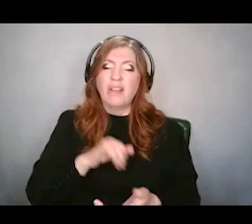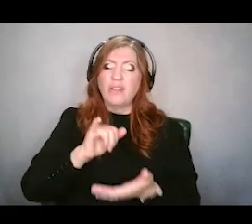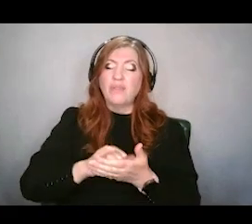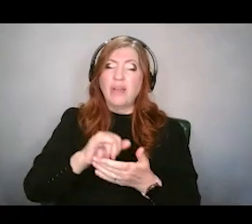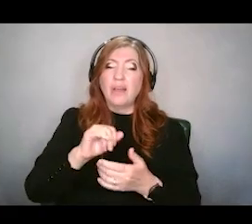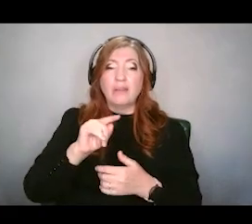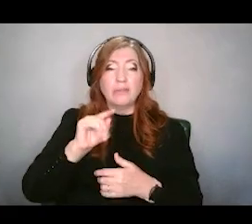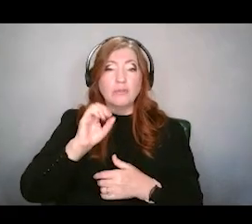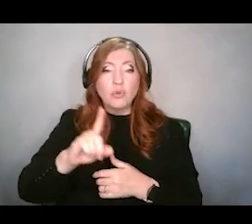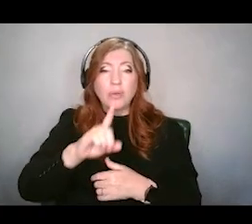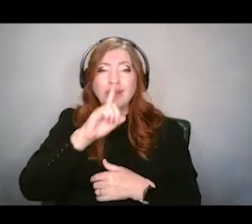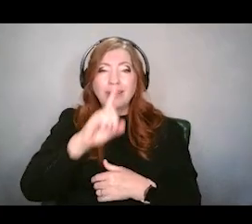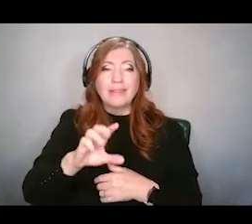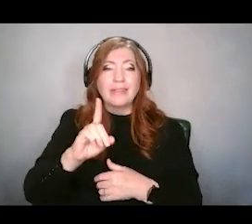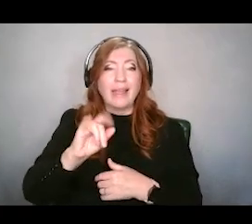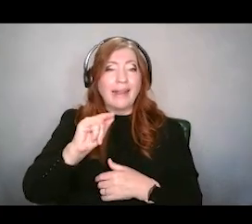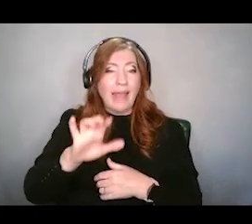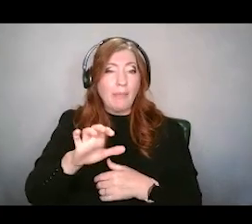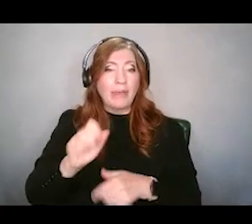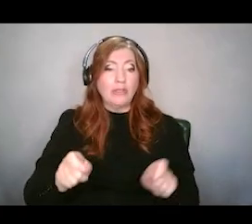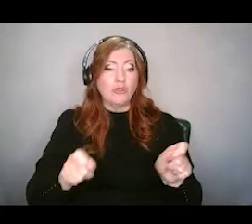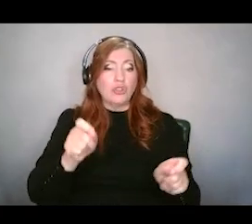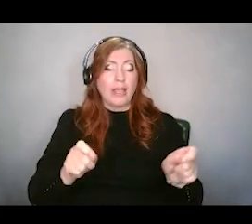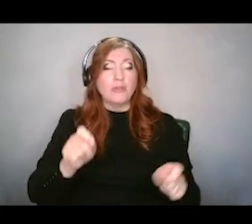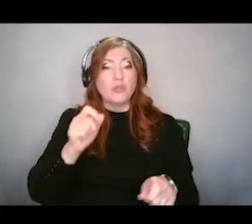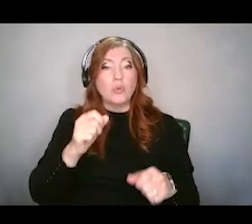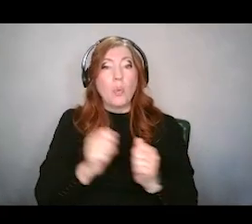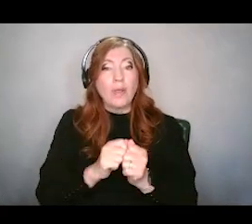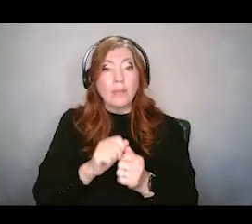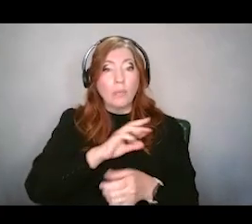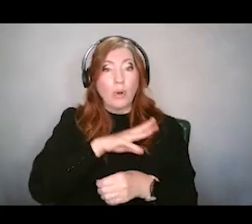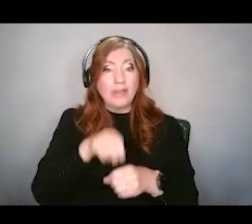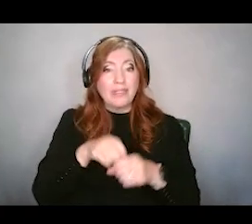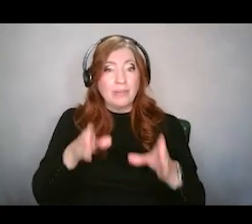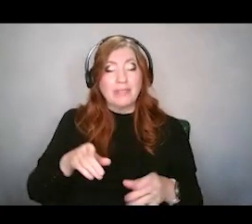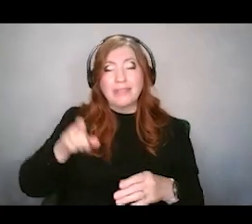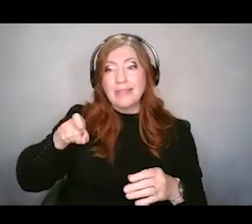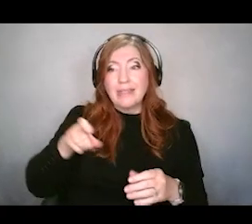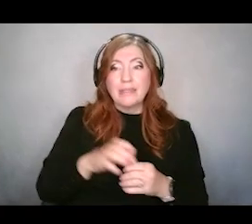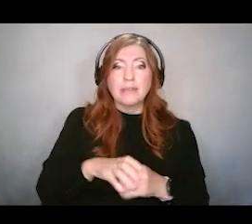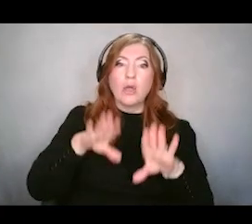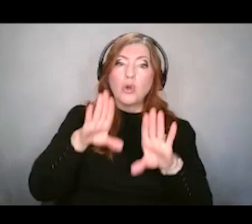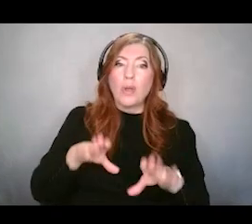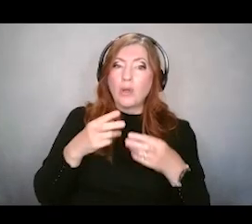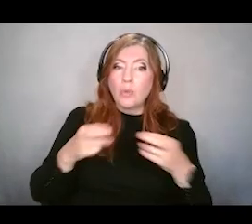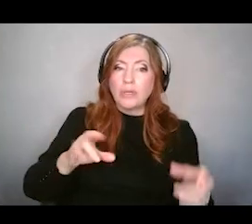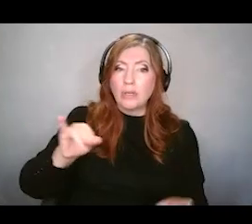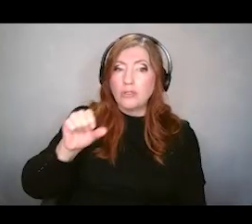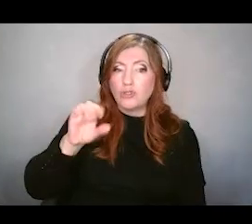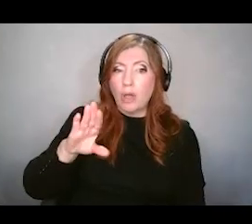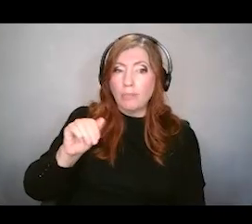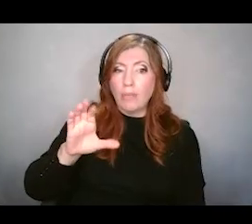with the participant’s needs. A great resource here is the Job Accommodation Network, or JAN.